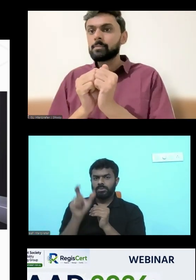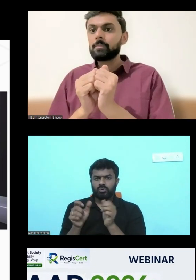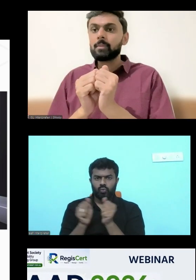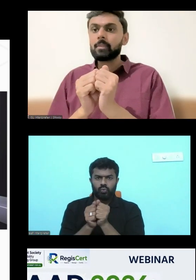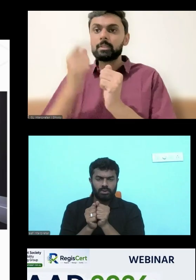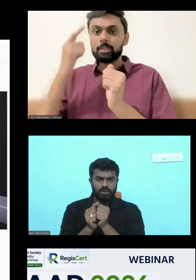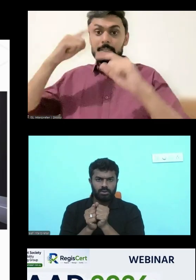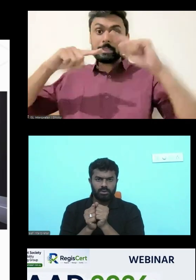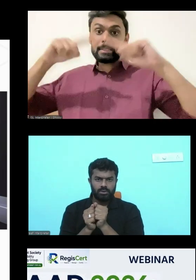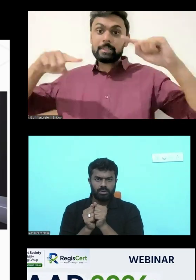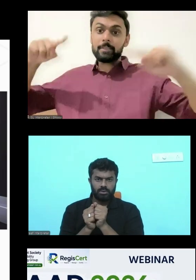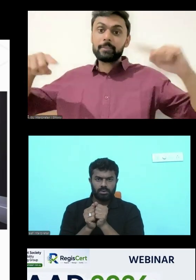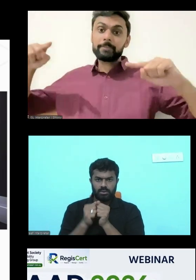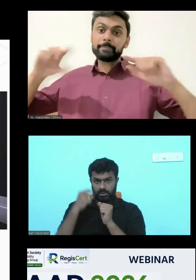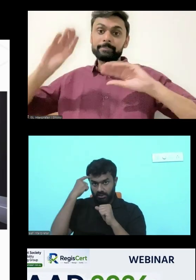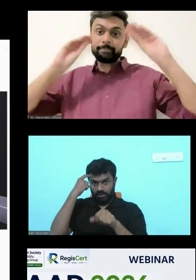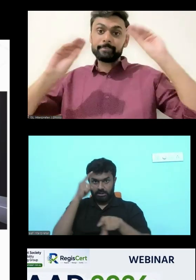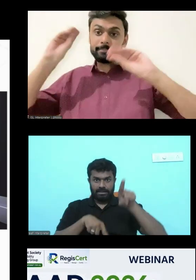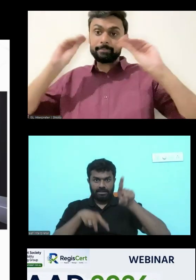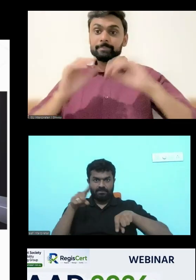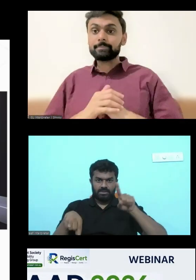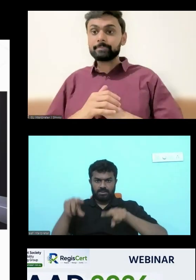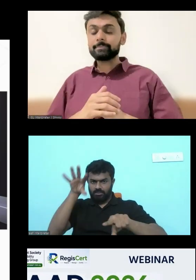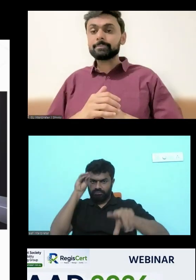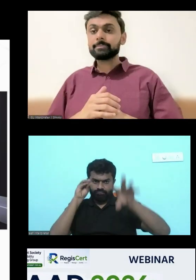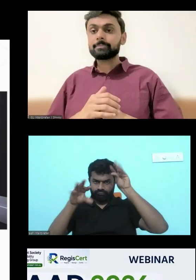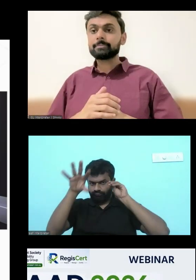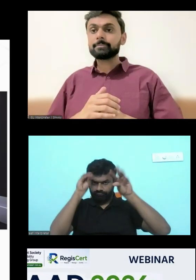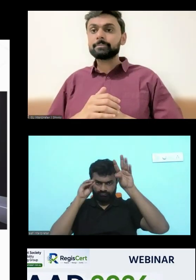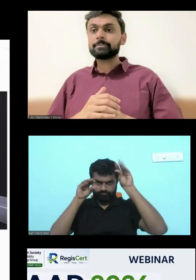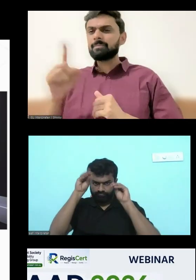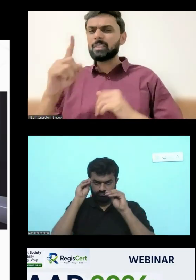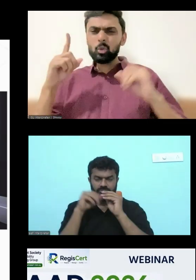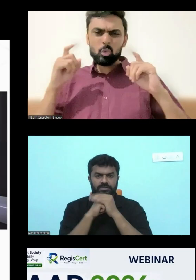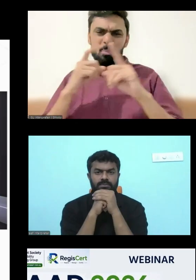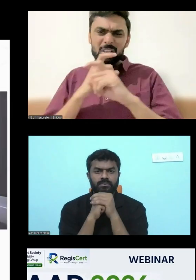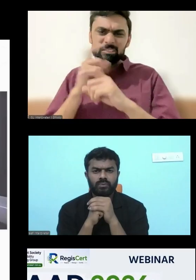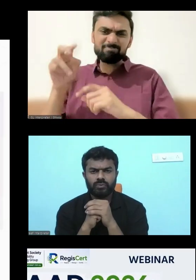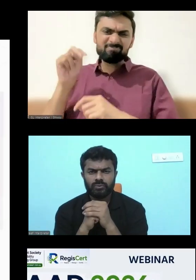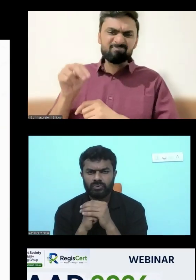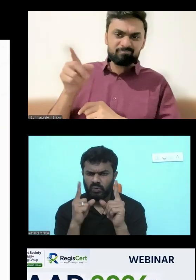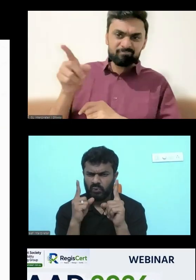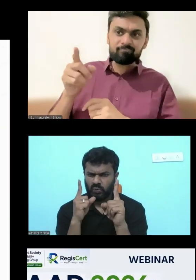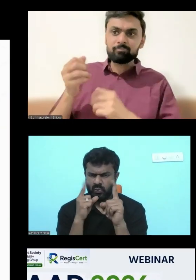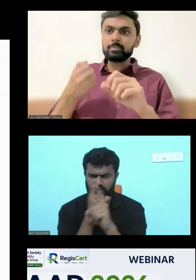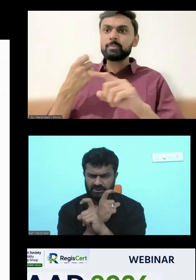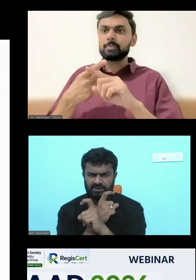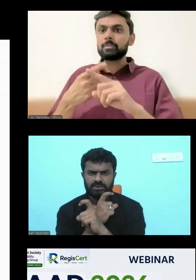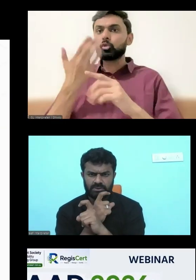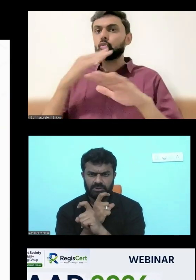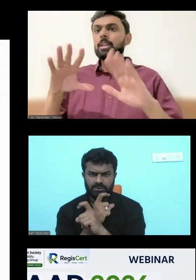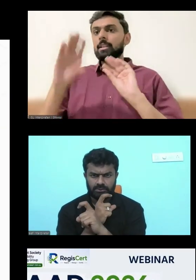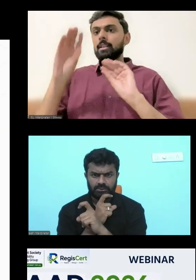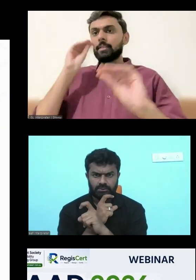And it is specialized for complex needs so that students can learn in the same classroom.